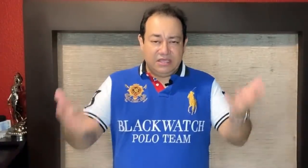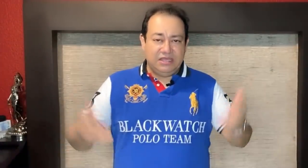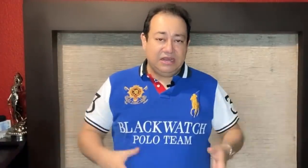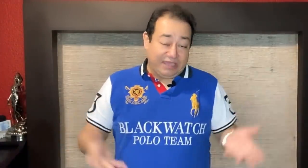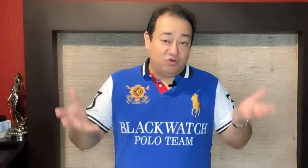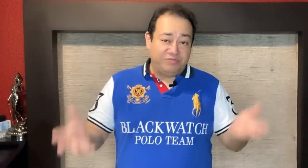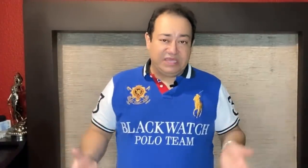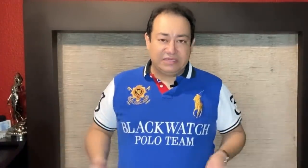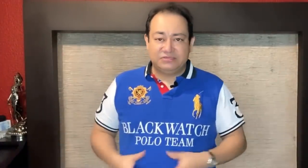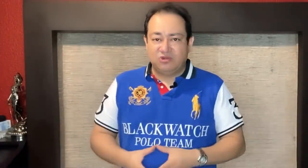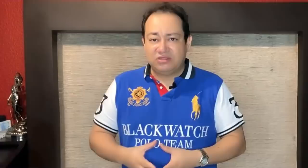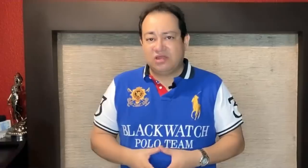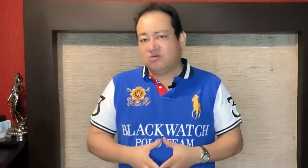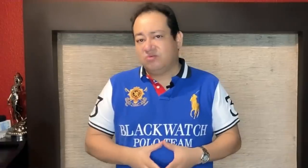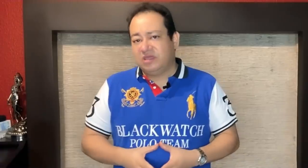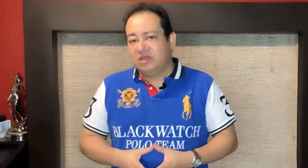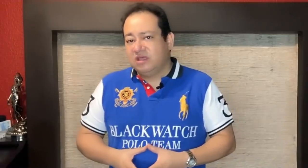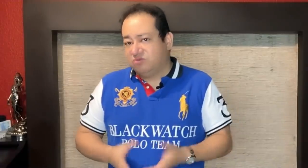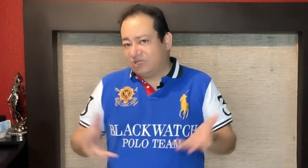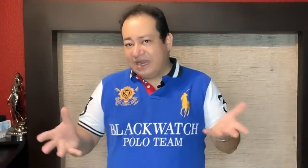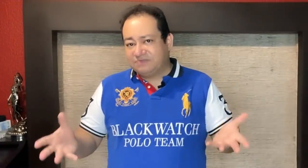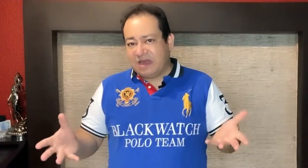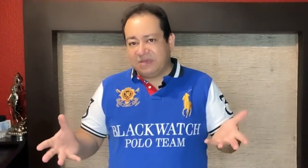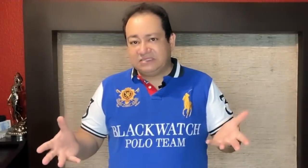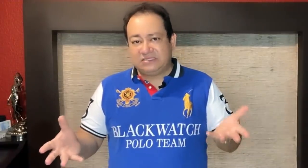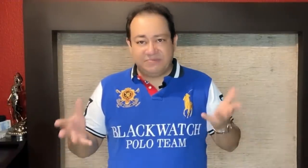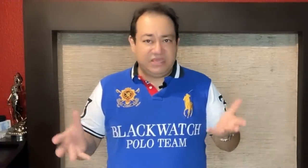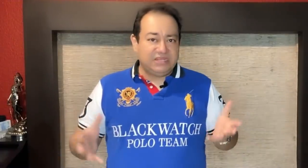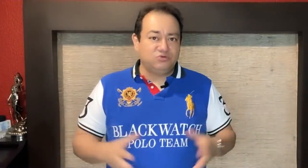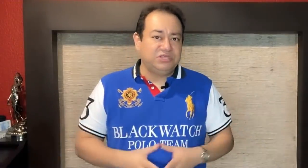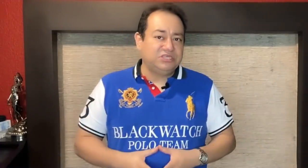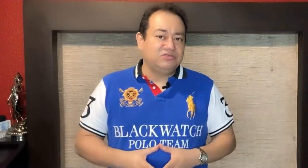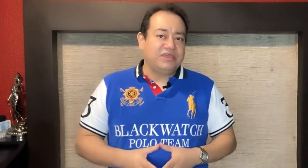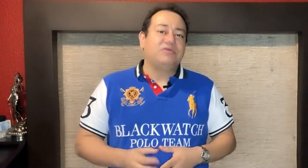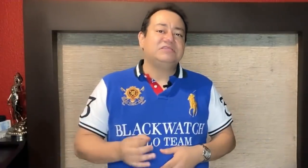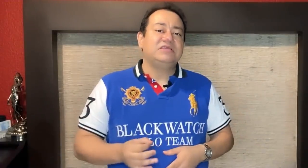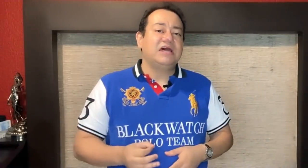simulating the economy for palms